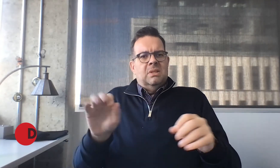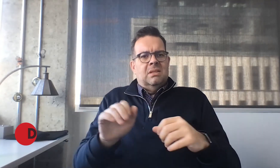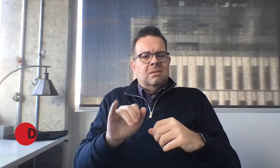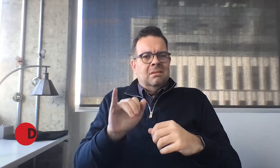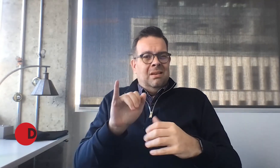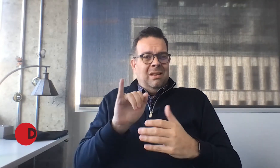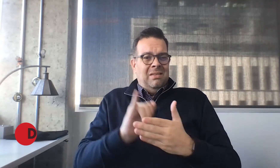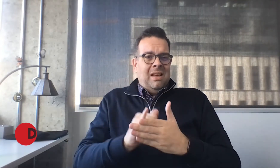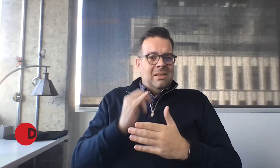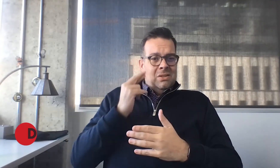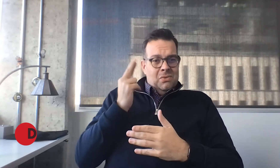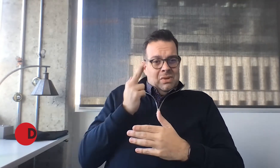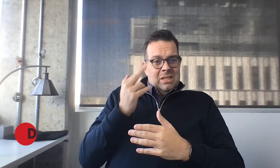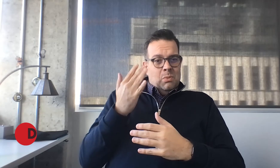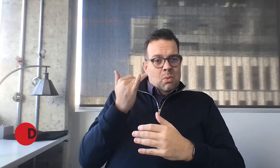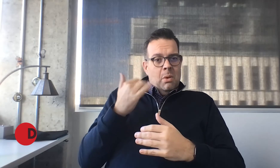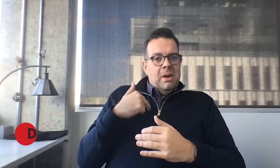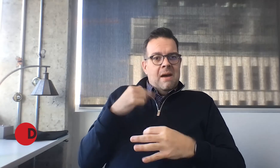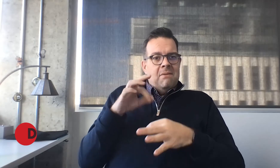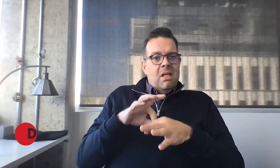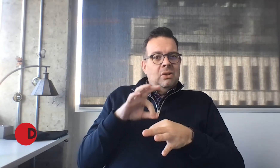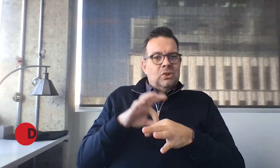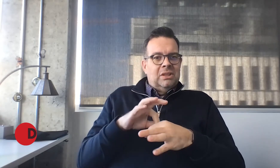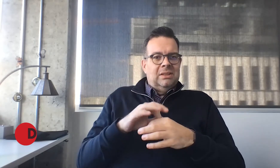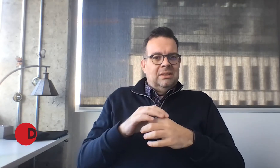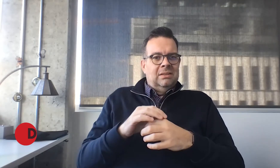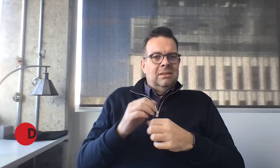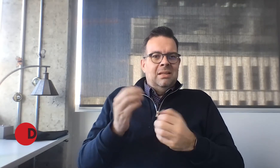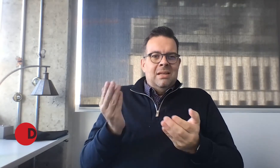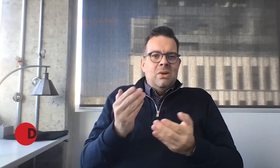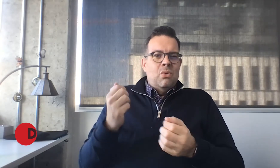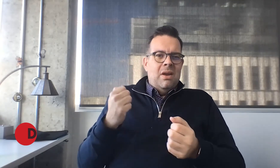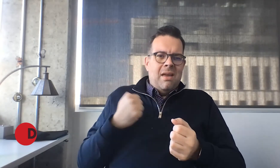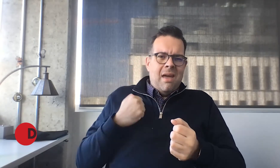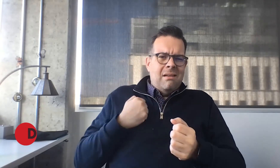That is why we have elections here in Canada.